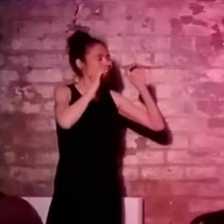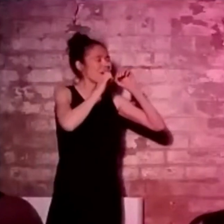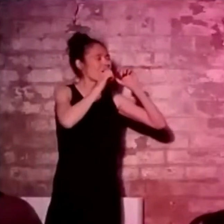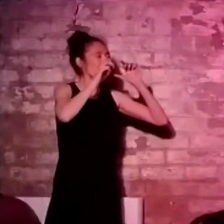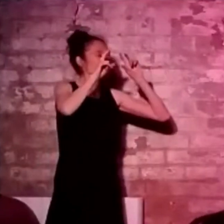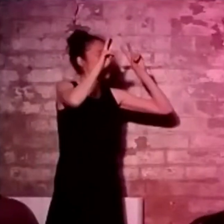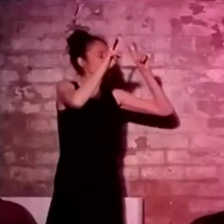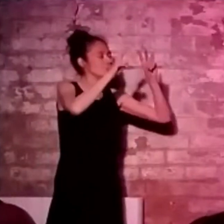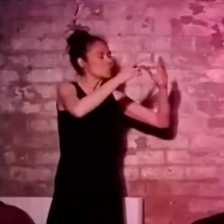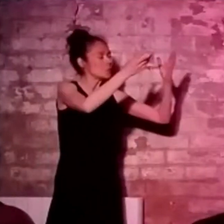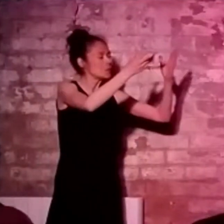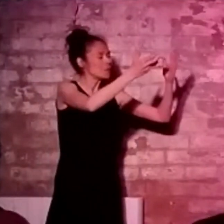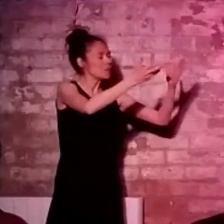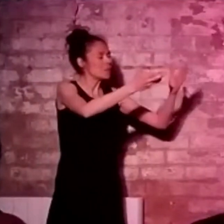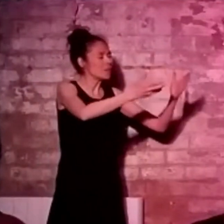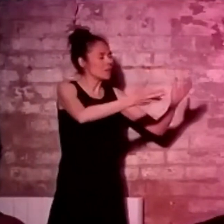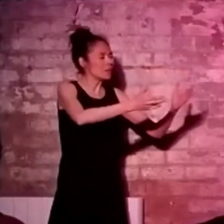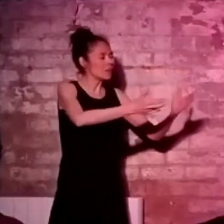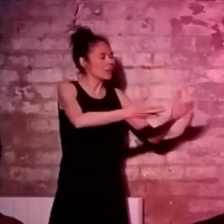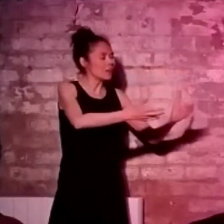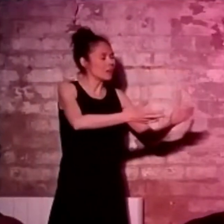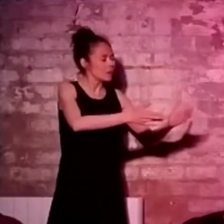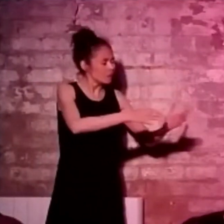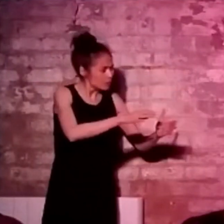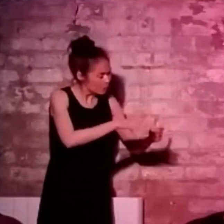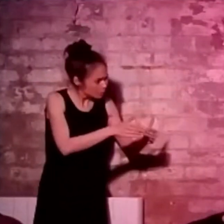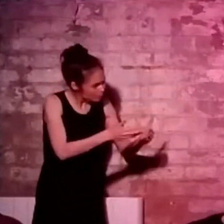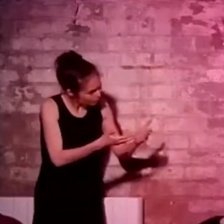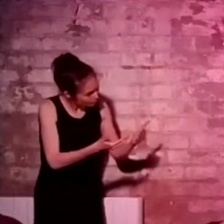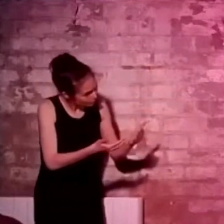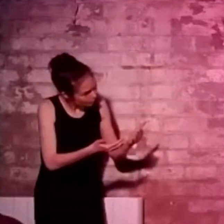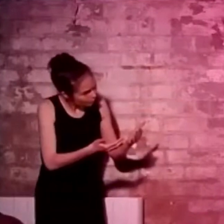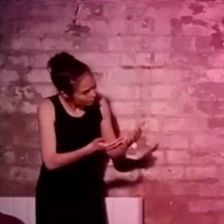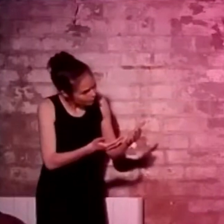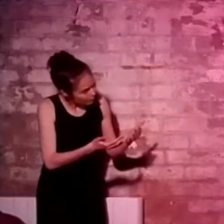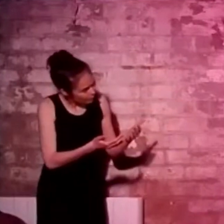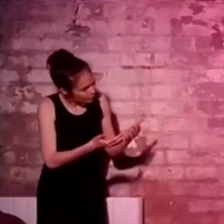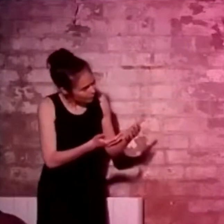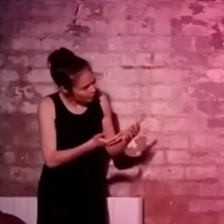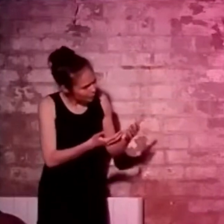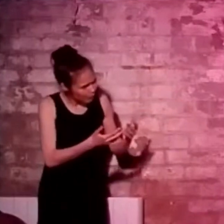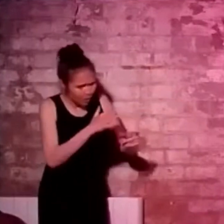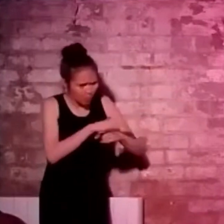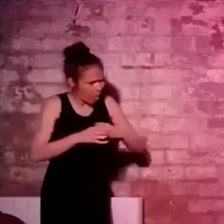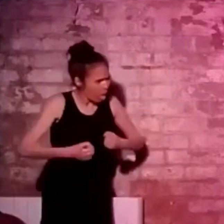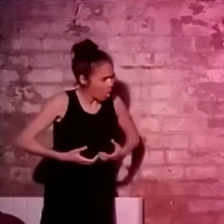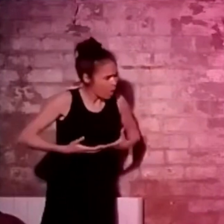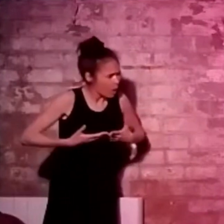Achilles. Fair Hector. Thou art bloodied. Where is Matroclus?